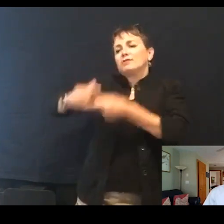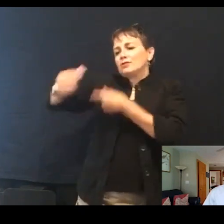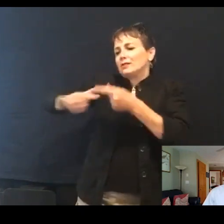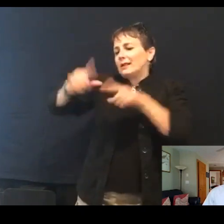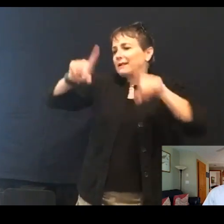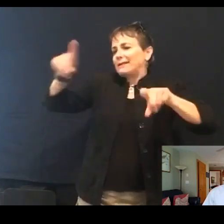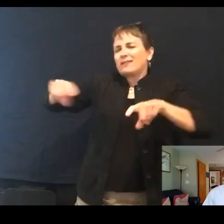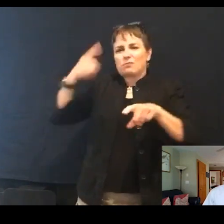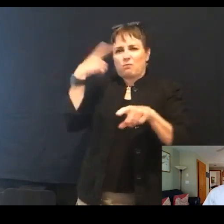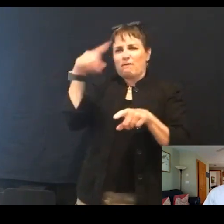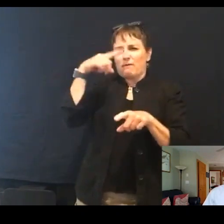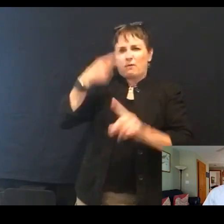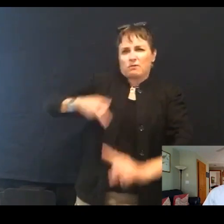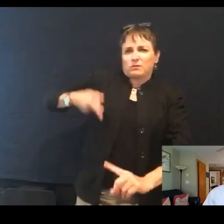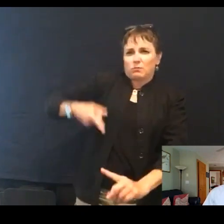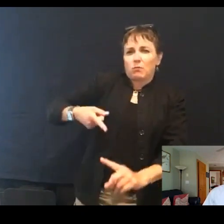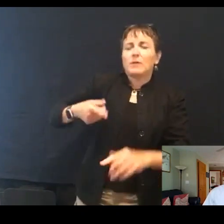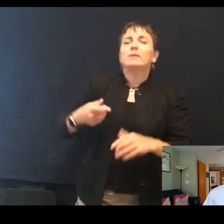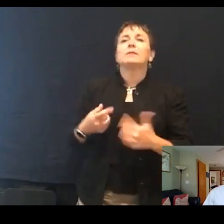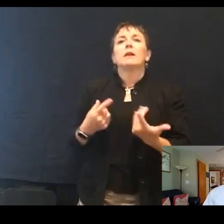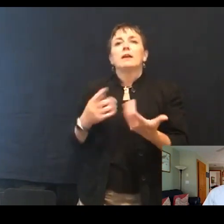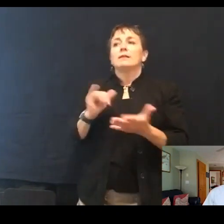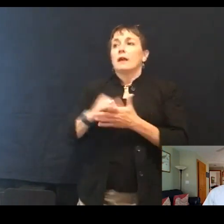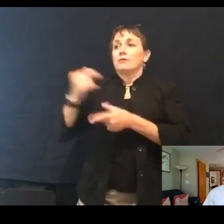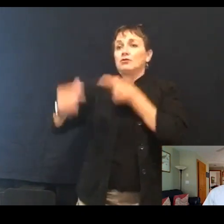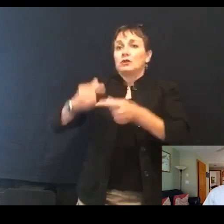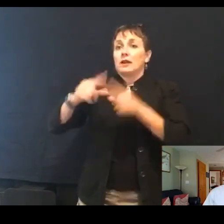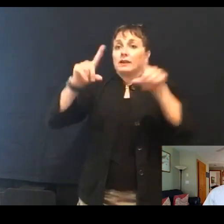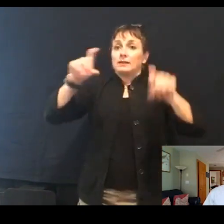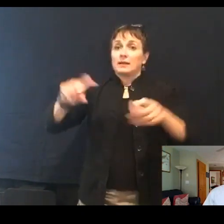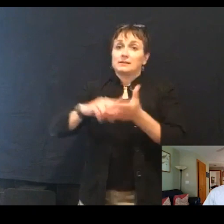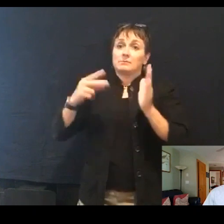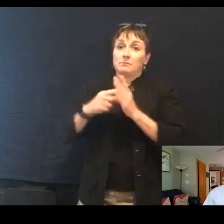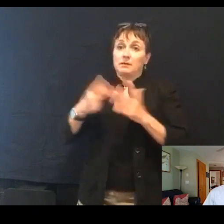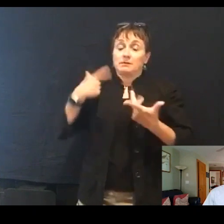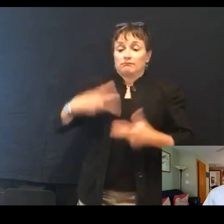is the value of a genetic test? A genetic test is where we take the DNA